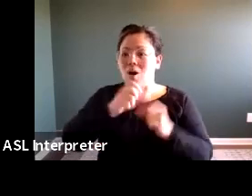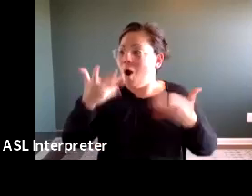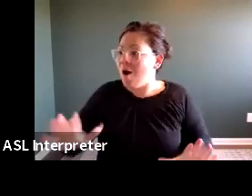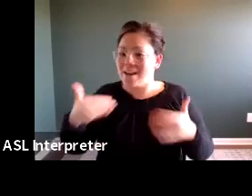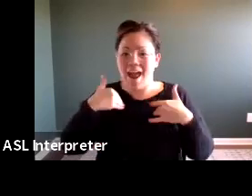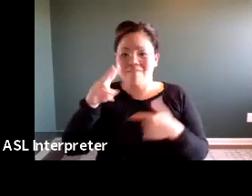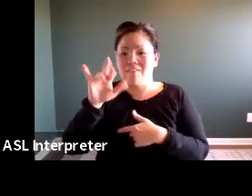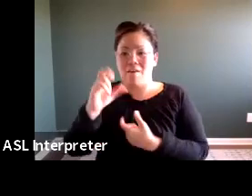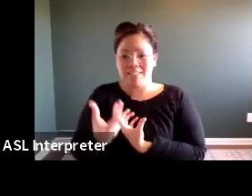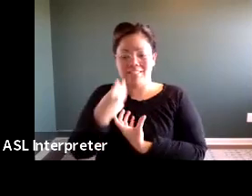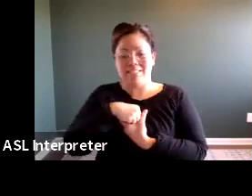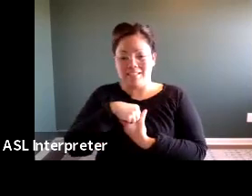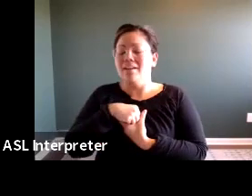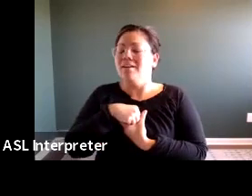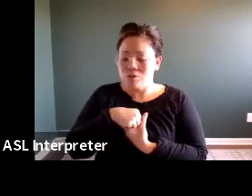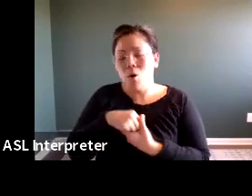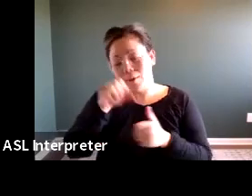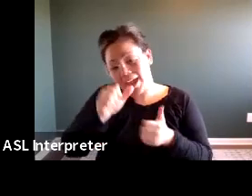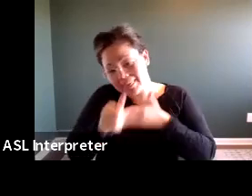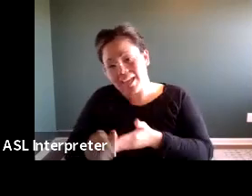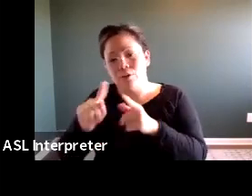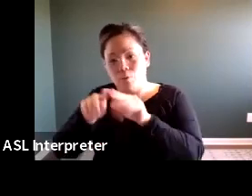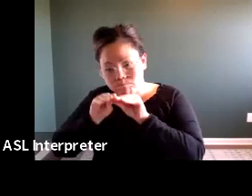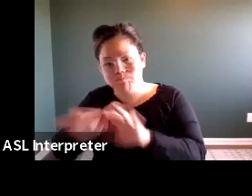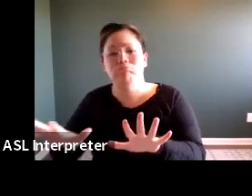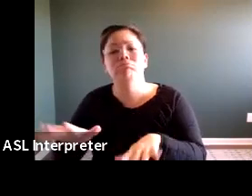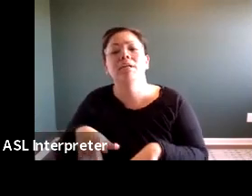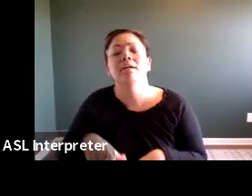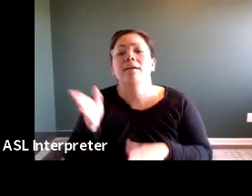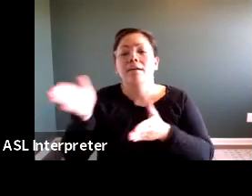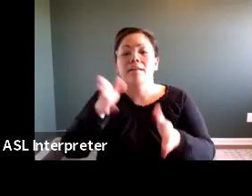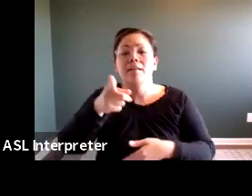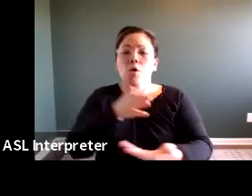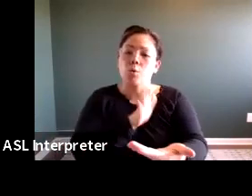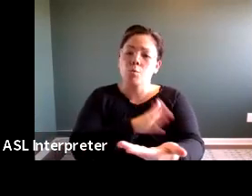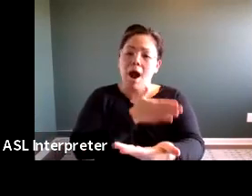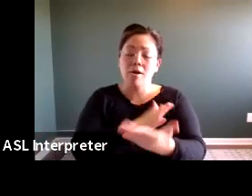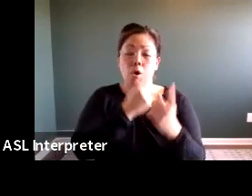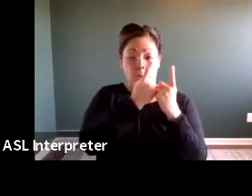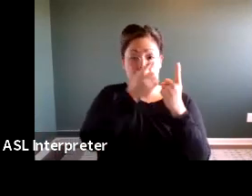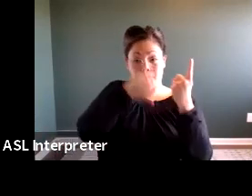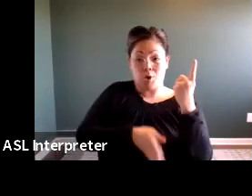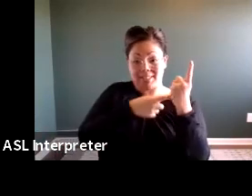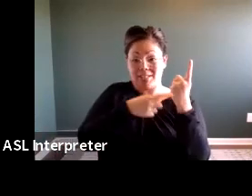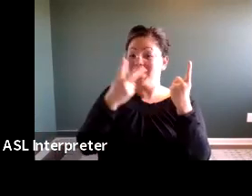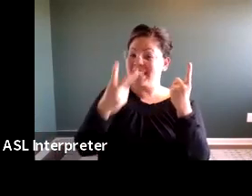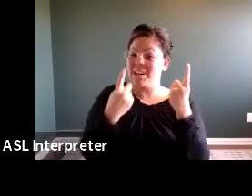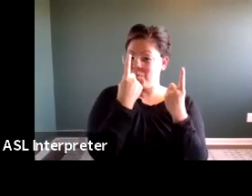to some bad outcomes. And here's specifically about a choir practice where one index case, you can see that red square